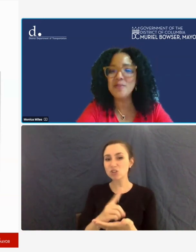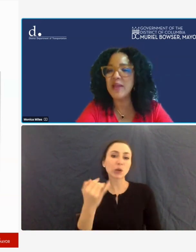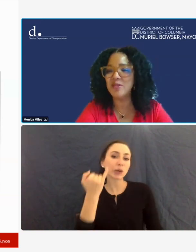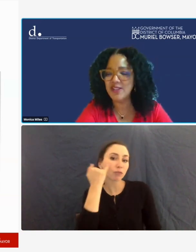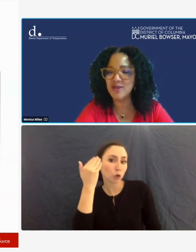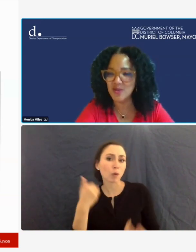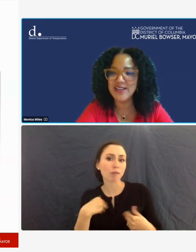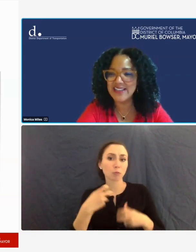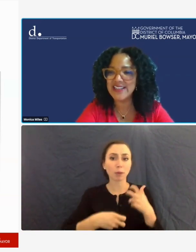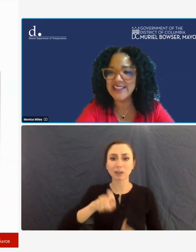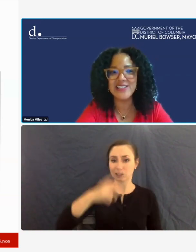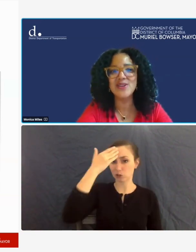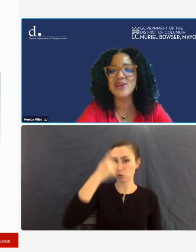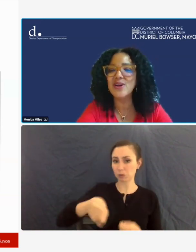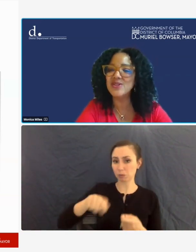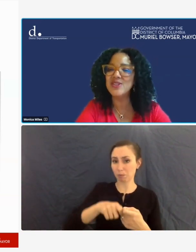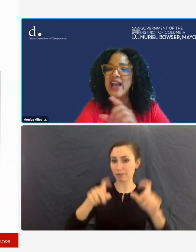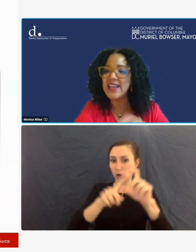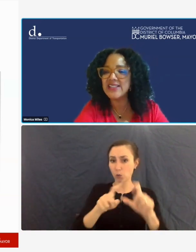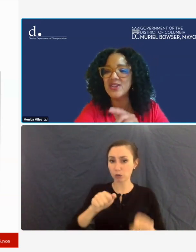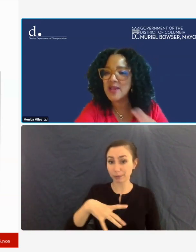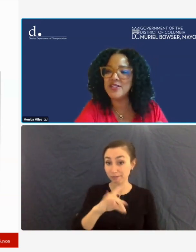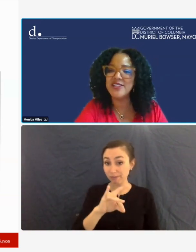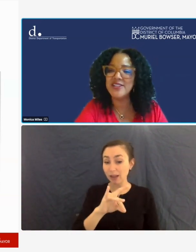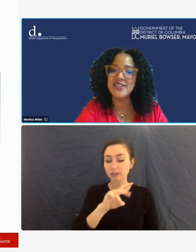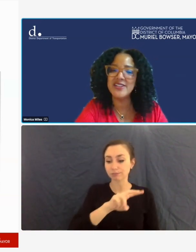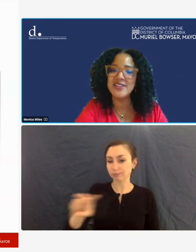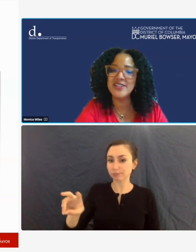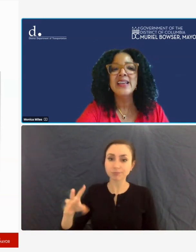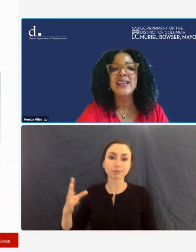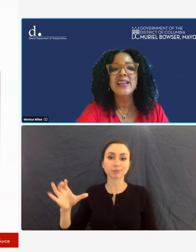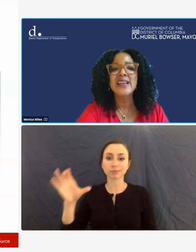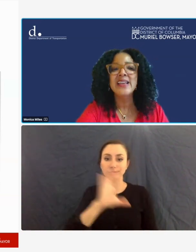particular word in the index and you can go to the guidance on that particular subject so you can use